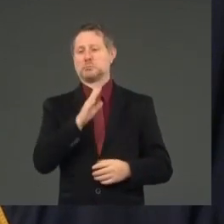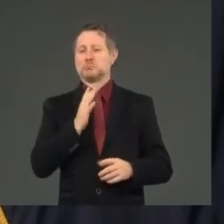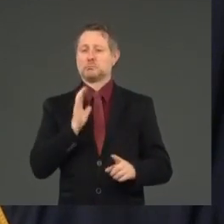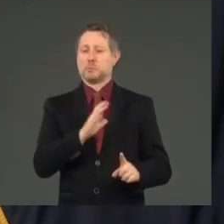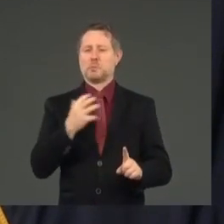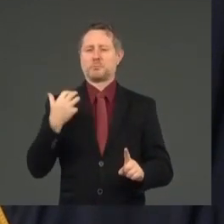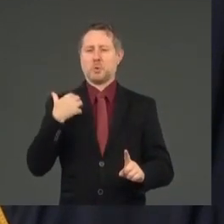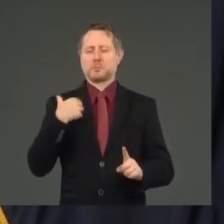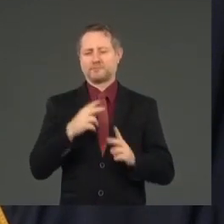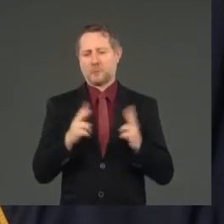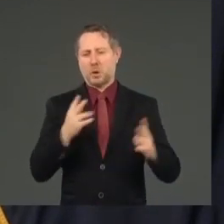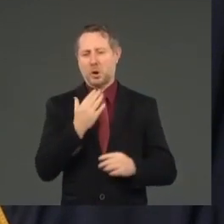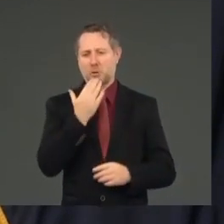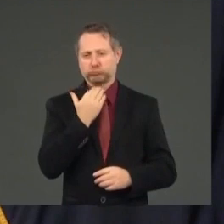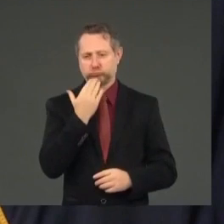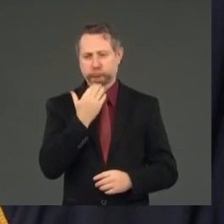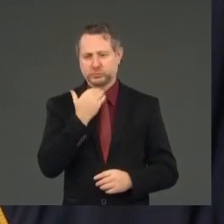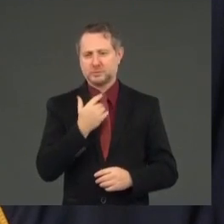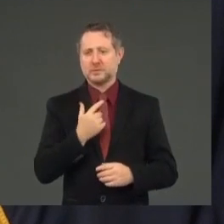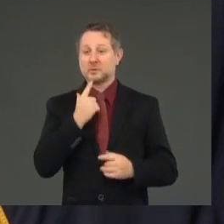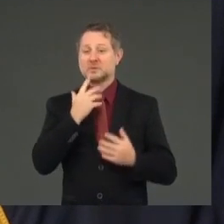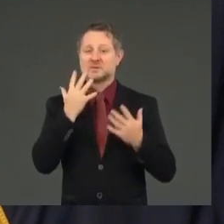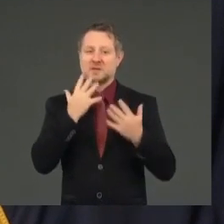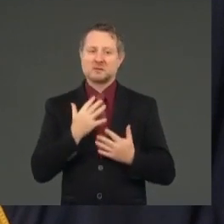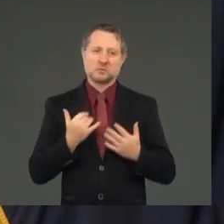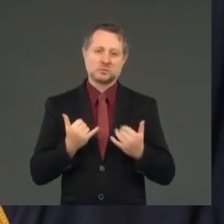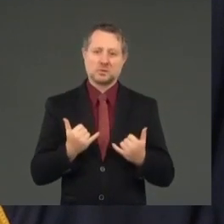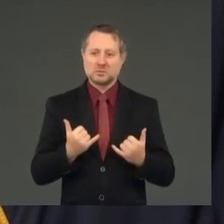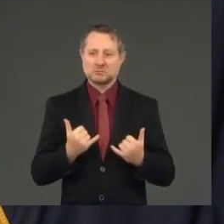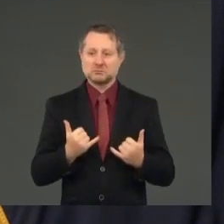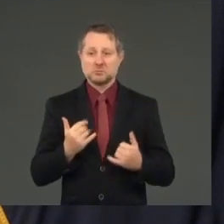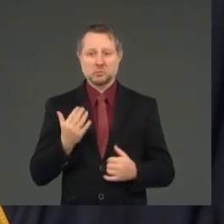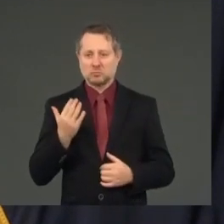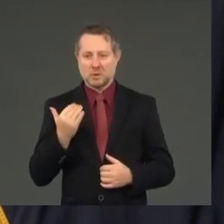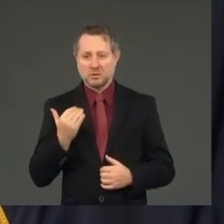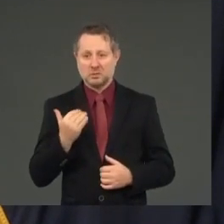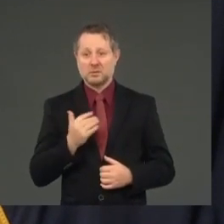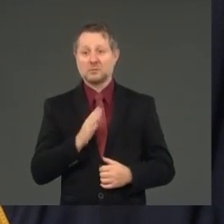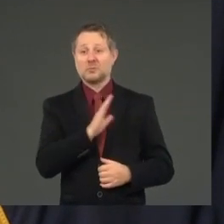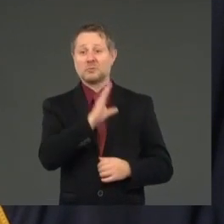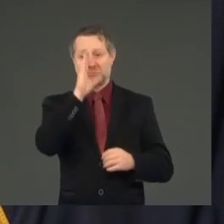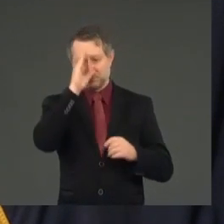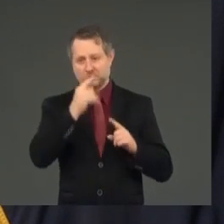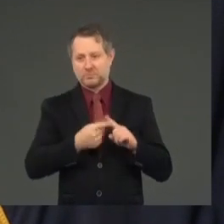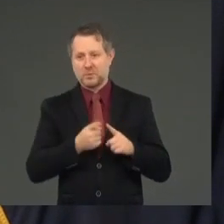WORKING FOR HER FATHER, VERY